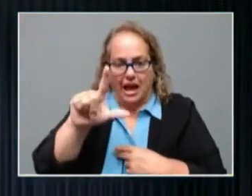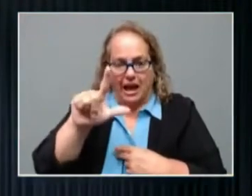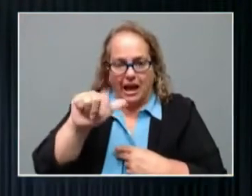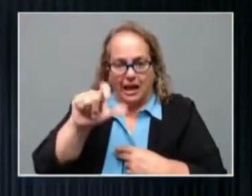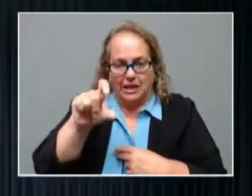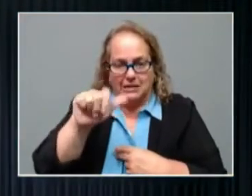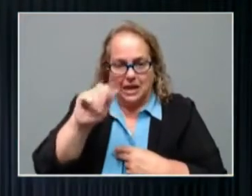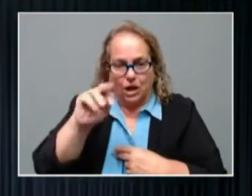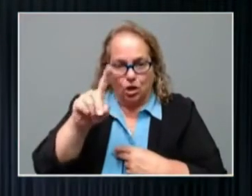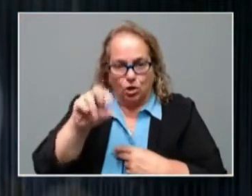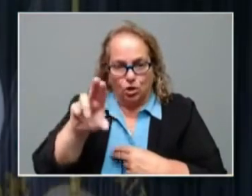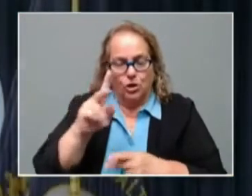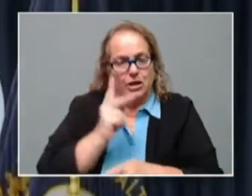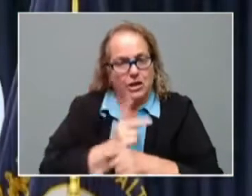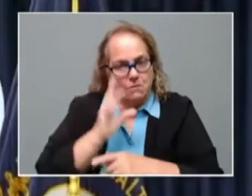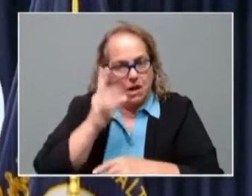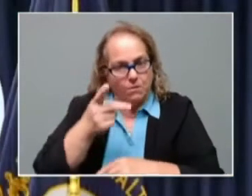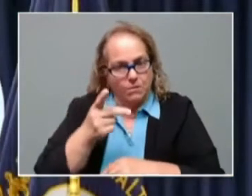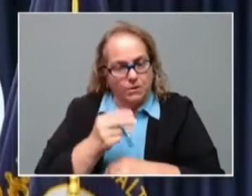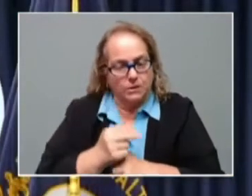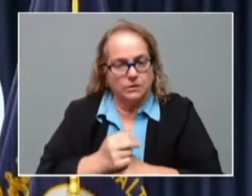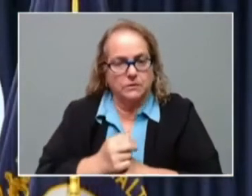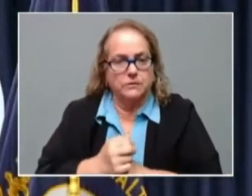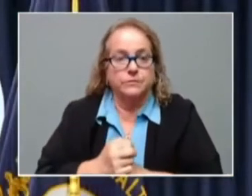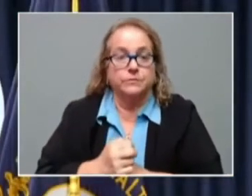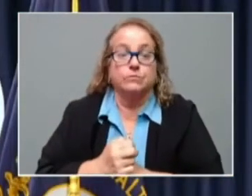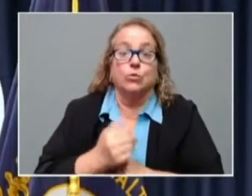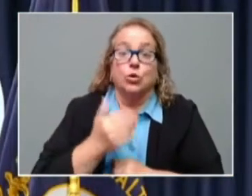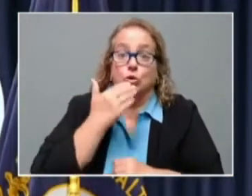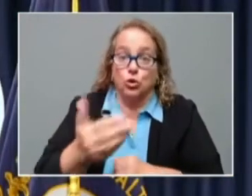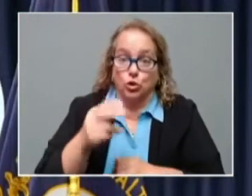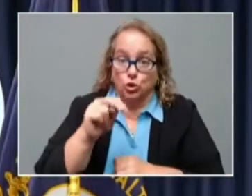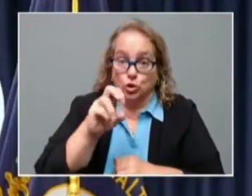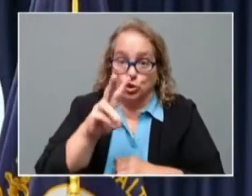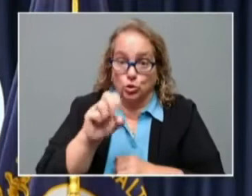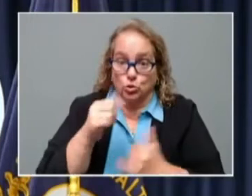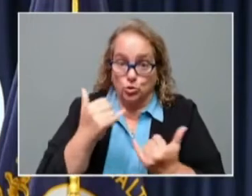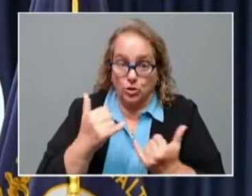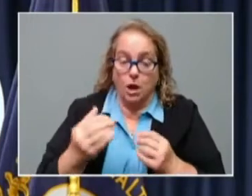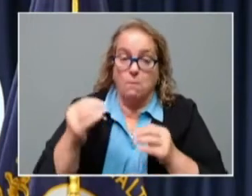Alright, some good news today. More help on the way um from the federal